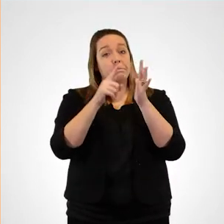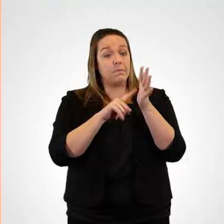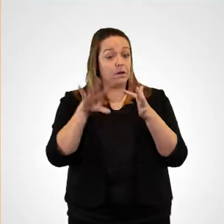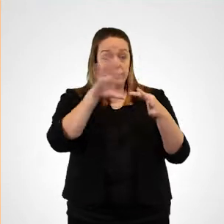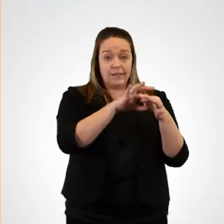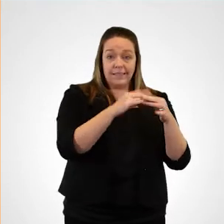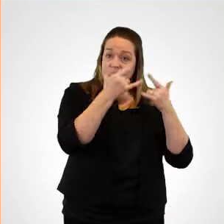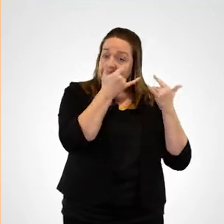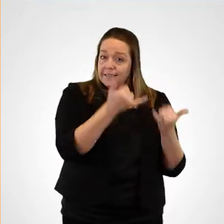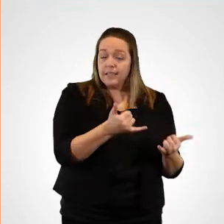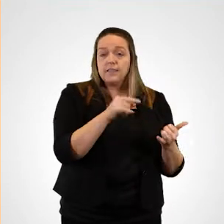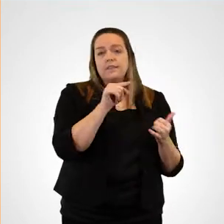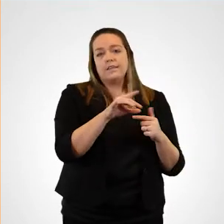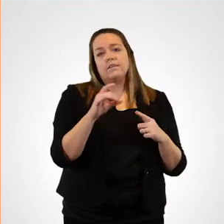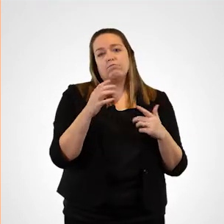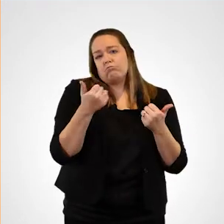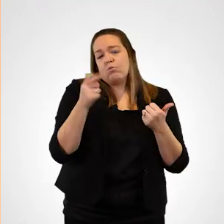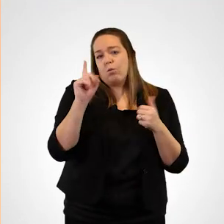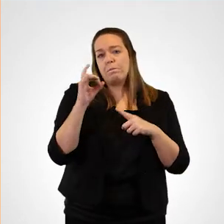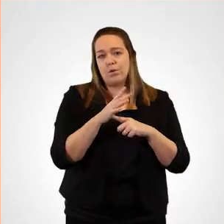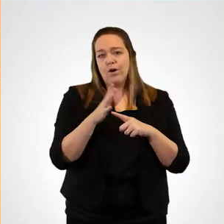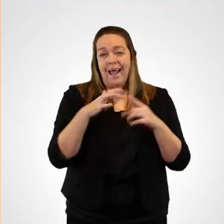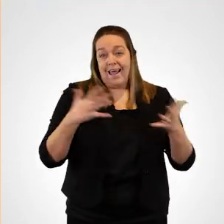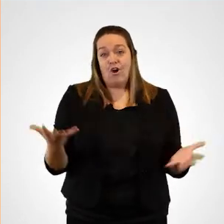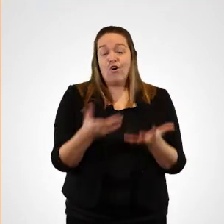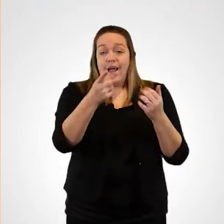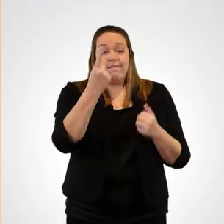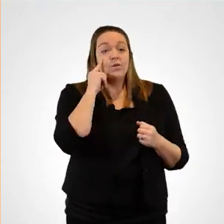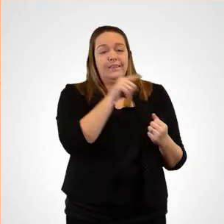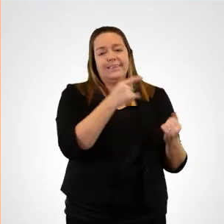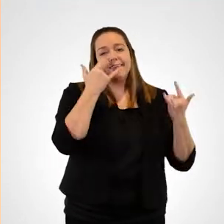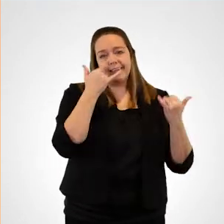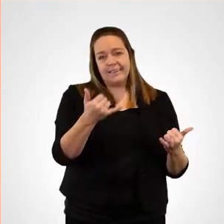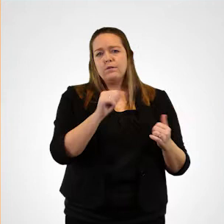so I do encourage you to look at it. So we then turn to the question of